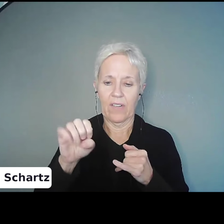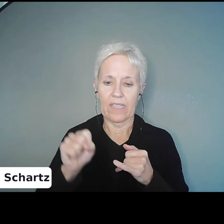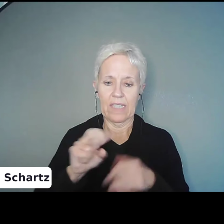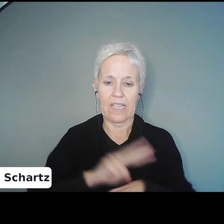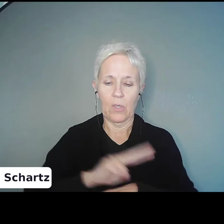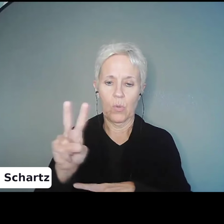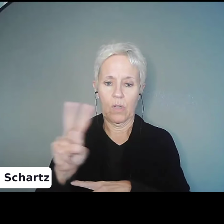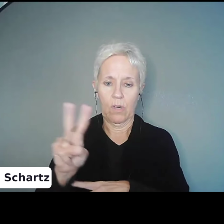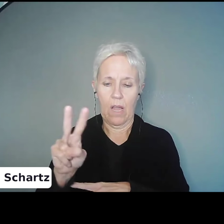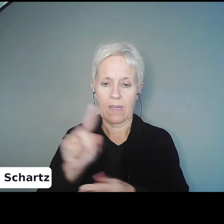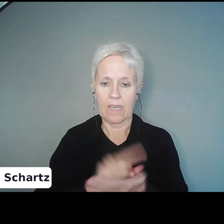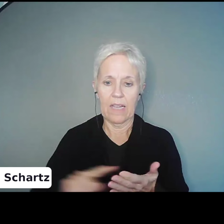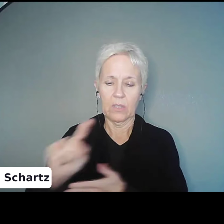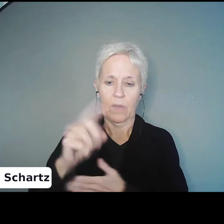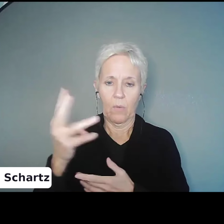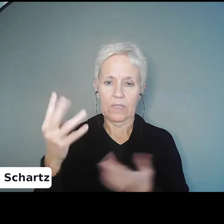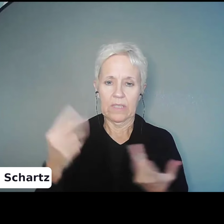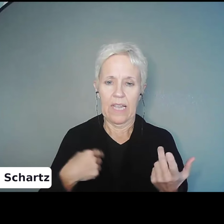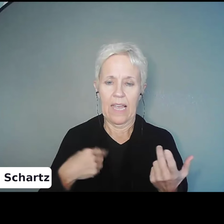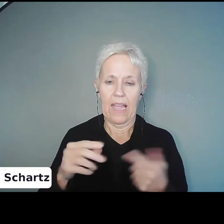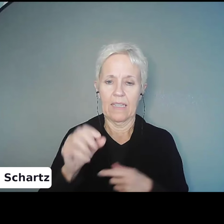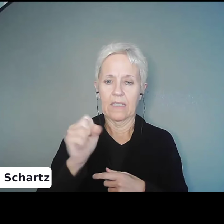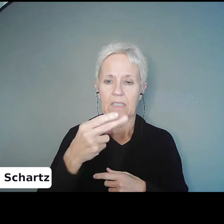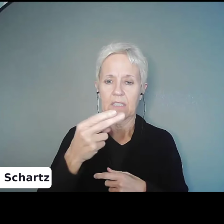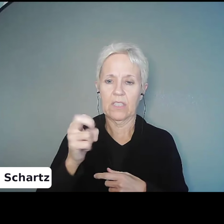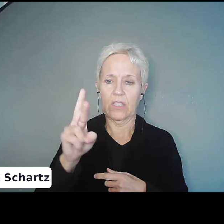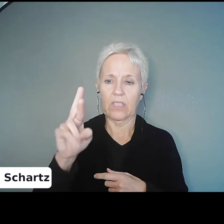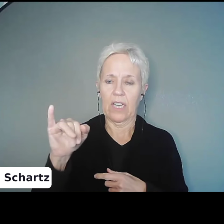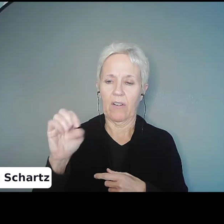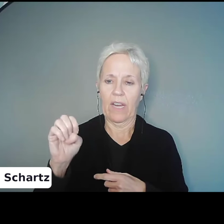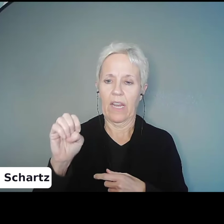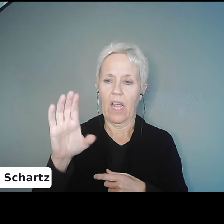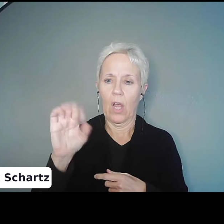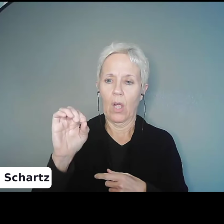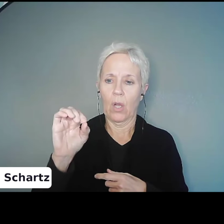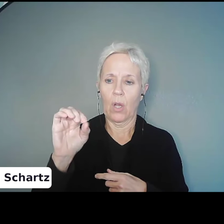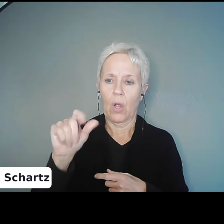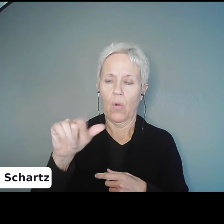Thank you everyone for attending don't forget the last in the series of winter webinars is next Wednesday at this same time at 2:00.